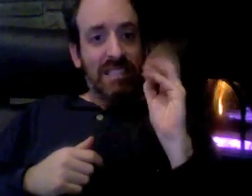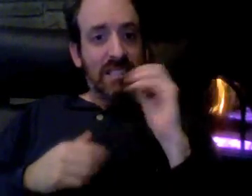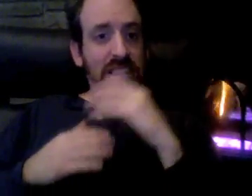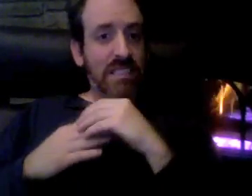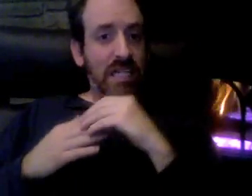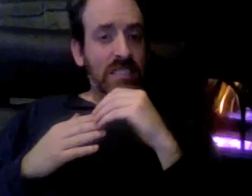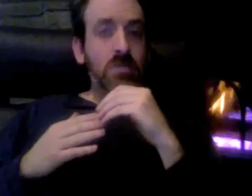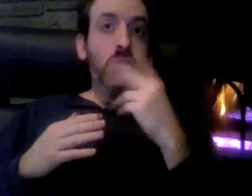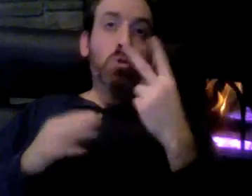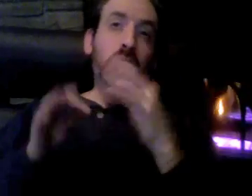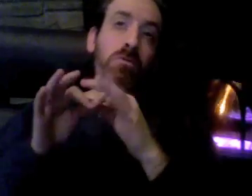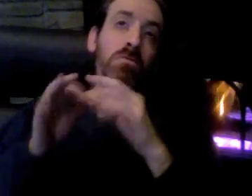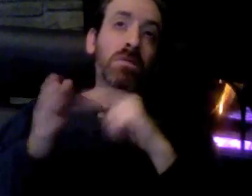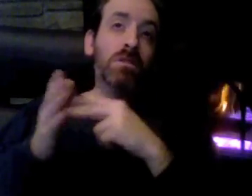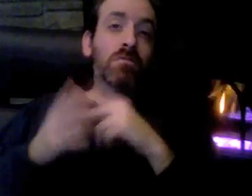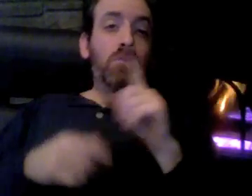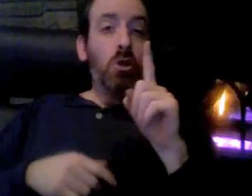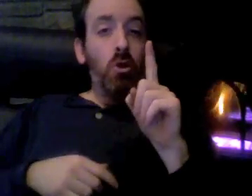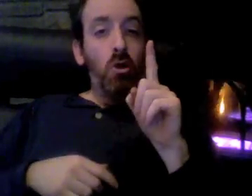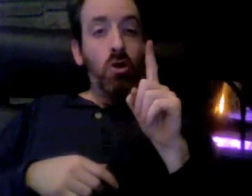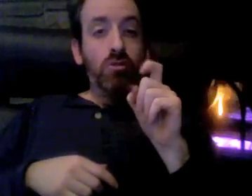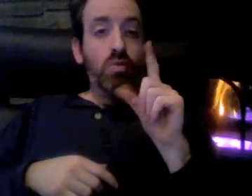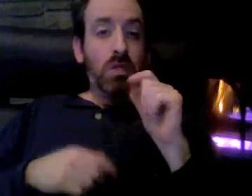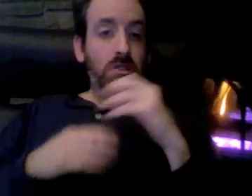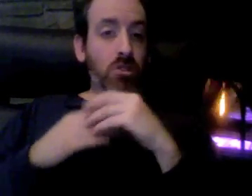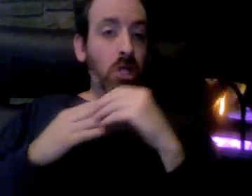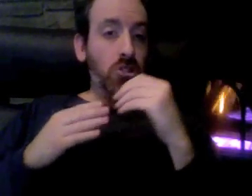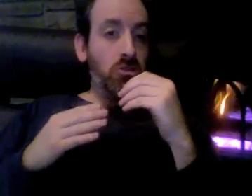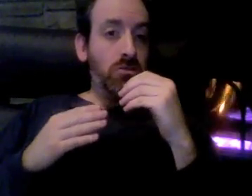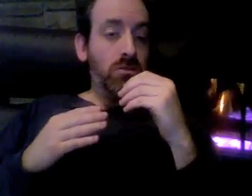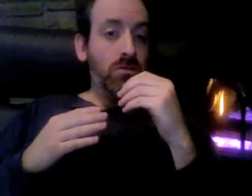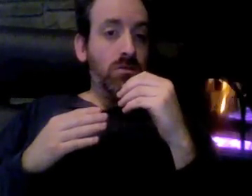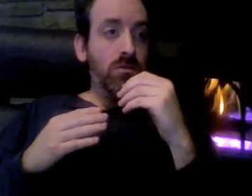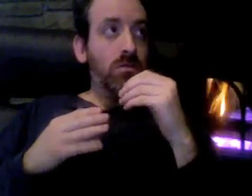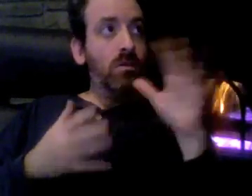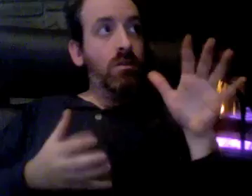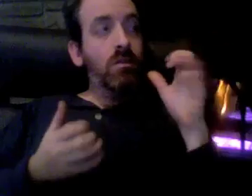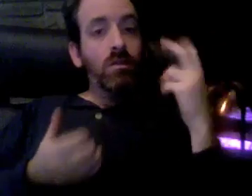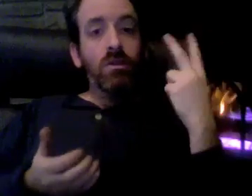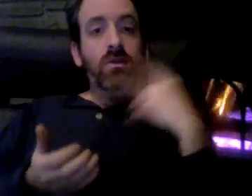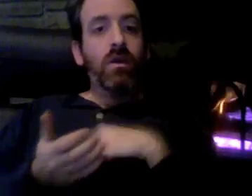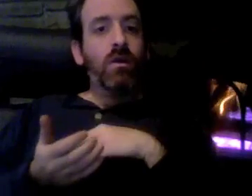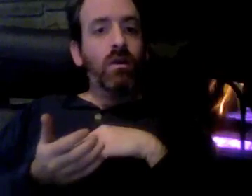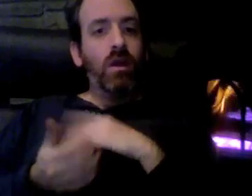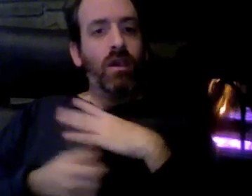It probably will cost VRS approx $120 dollars for services and receives $2K from FCC. They could get $1880 for profit based on my mom's usage.